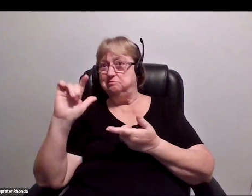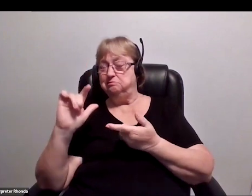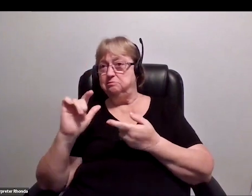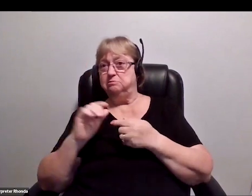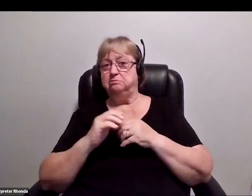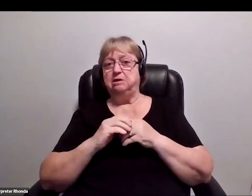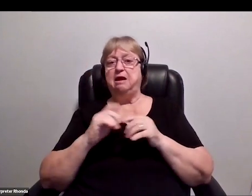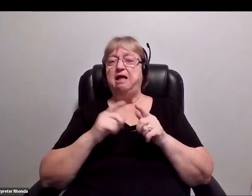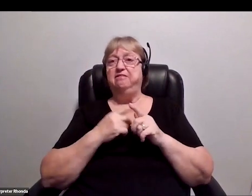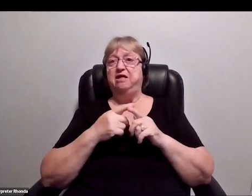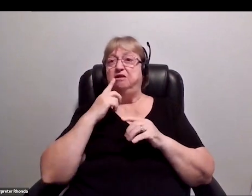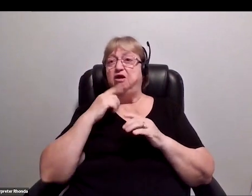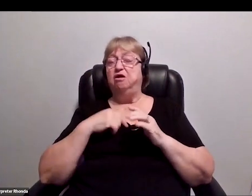Then low clicking, hopefully, you could hear it.